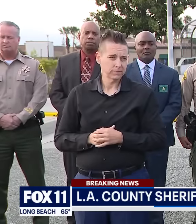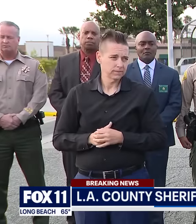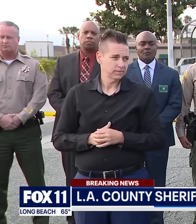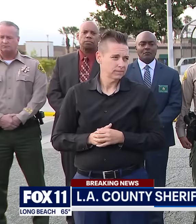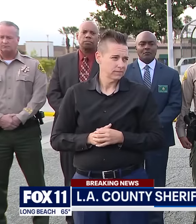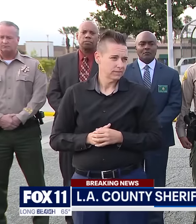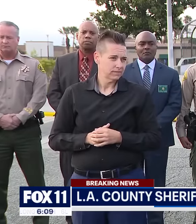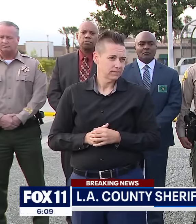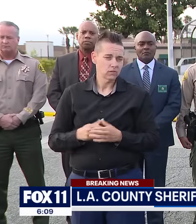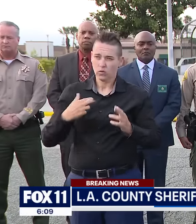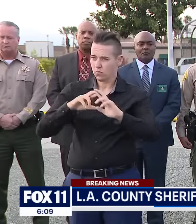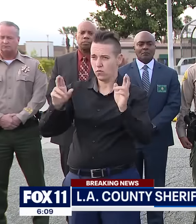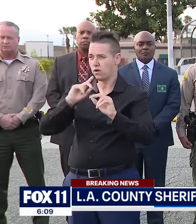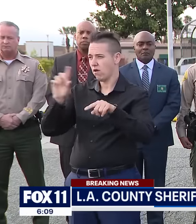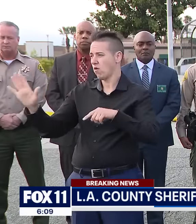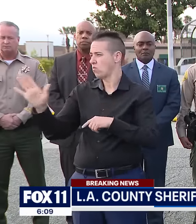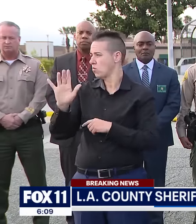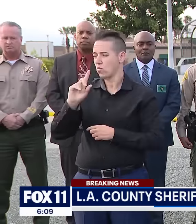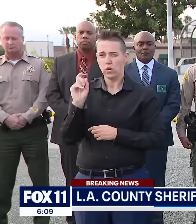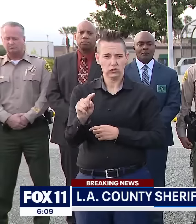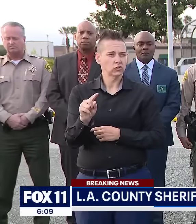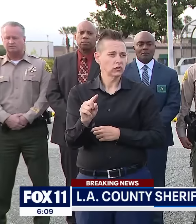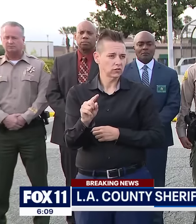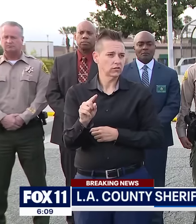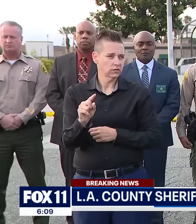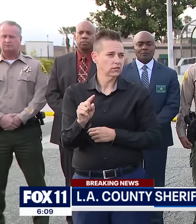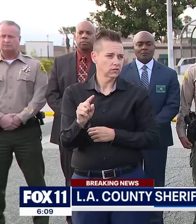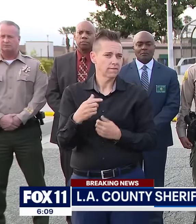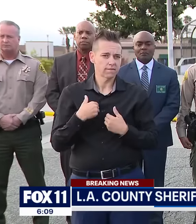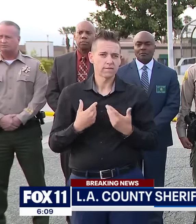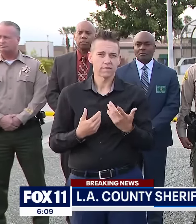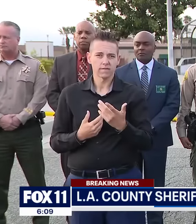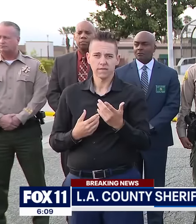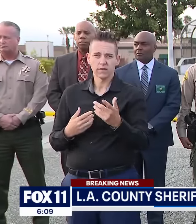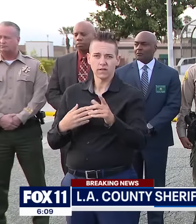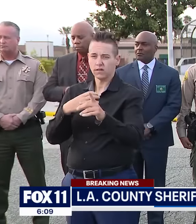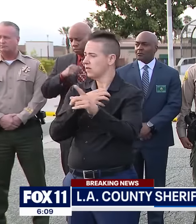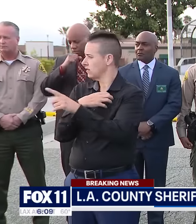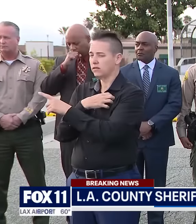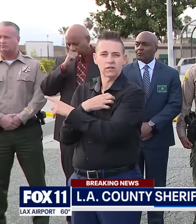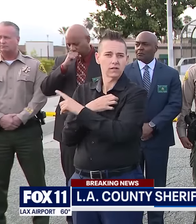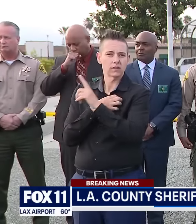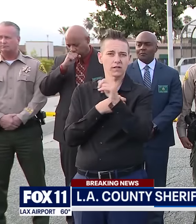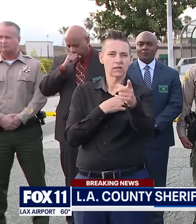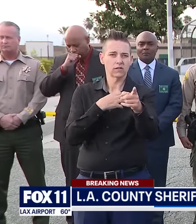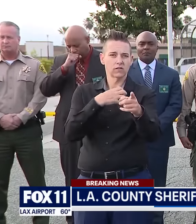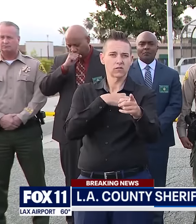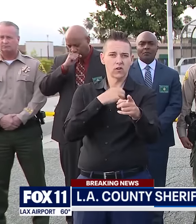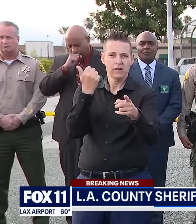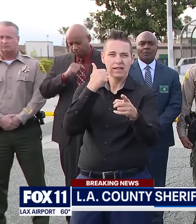of our partners in the media being here, but I'm reaching out to our community. Somebody saw